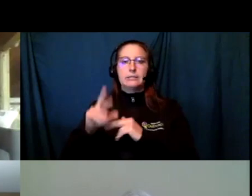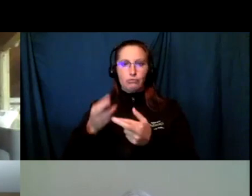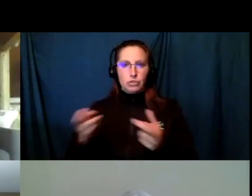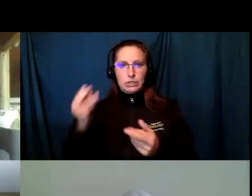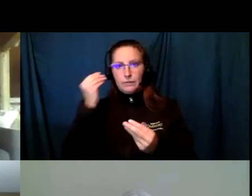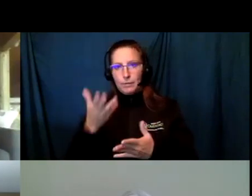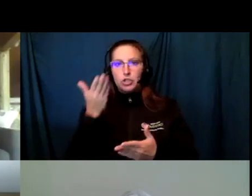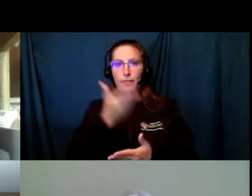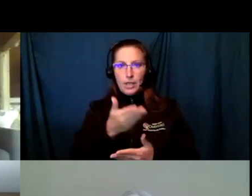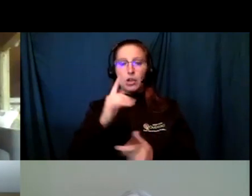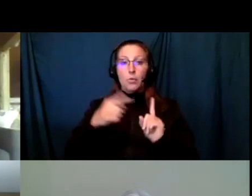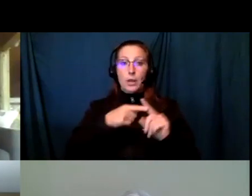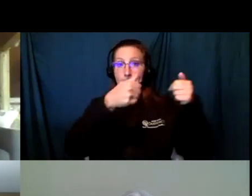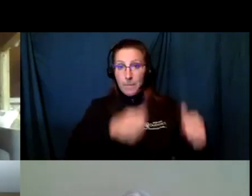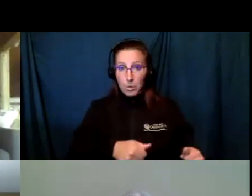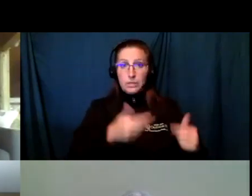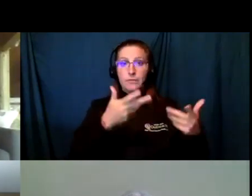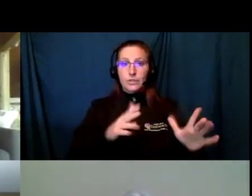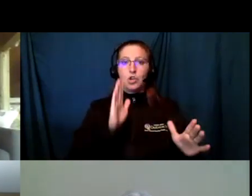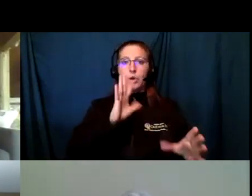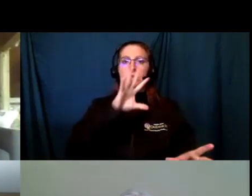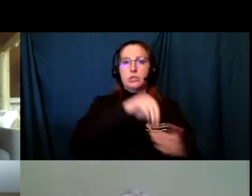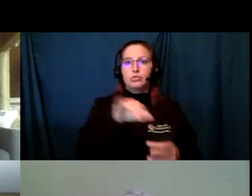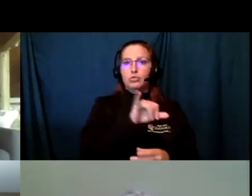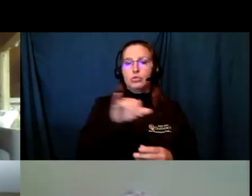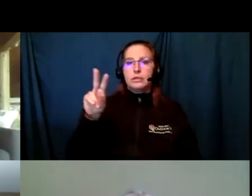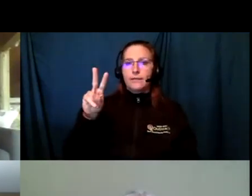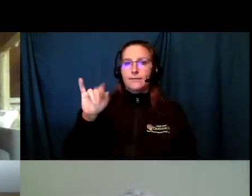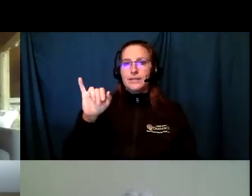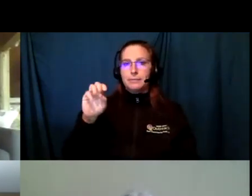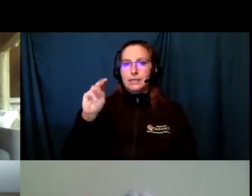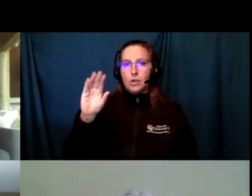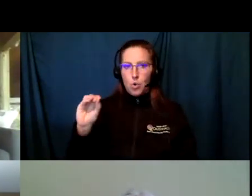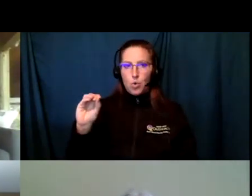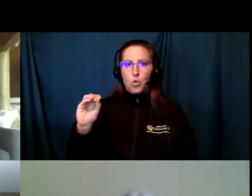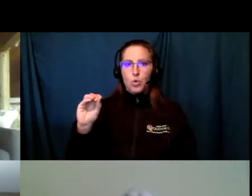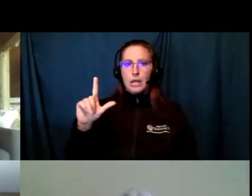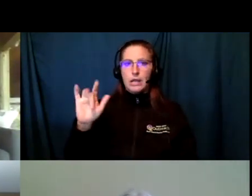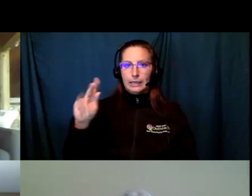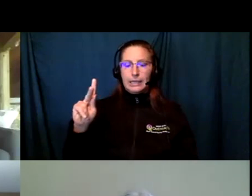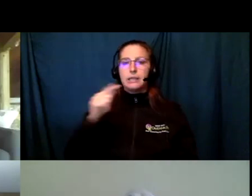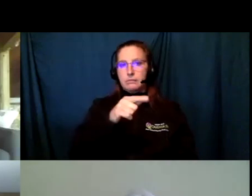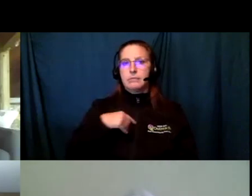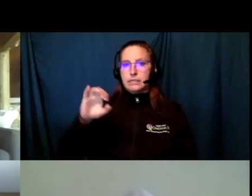post that we will also include the vimeo link that Elizabeth had put in here. So before we're done